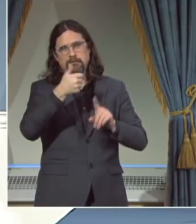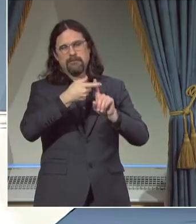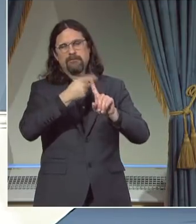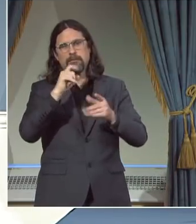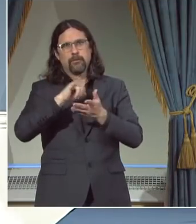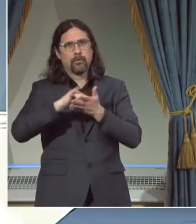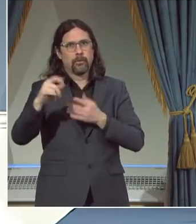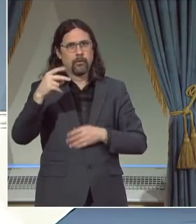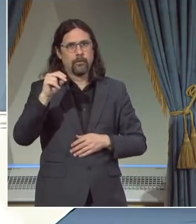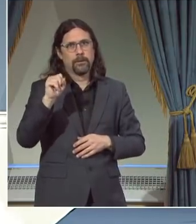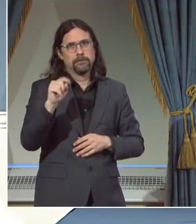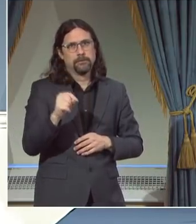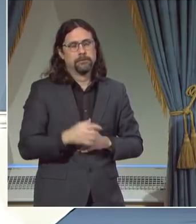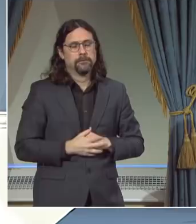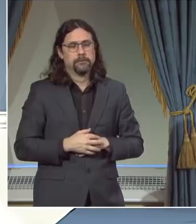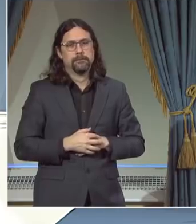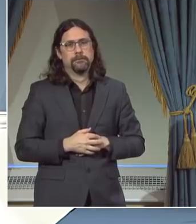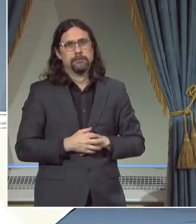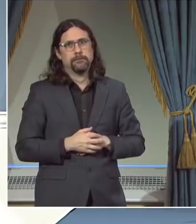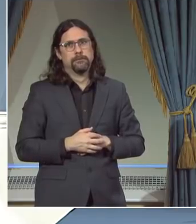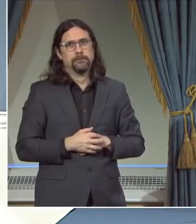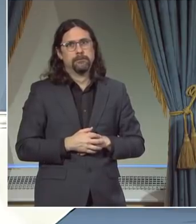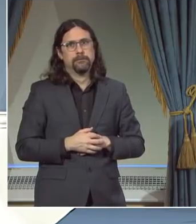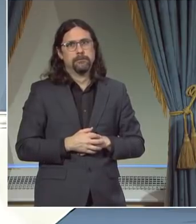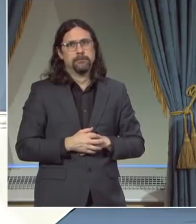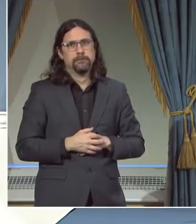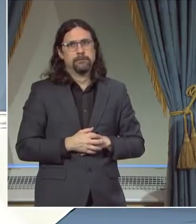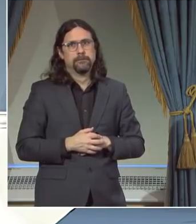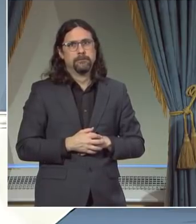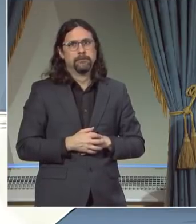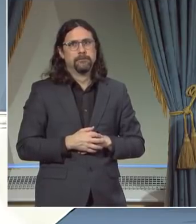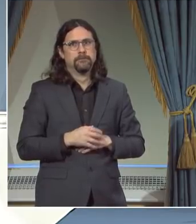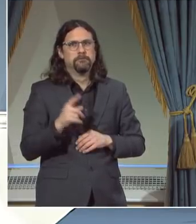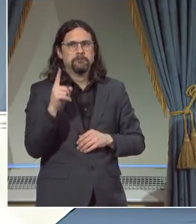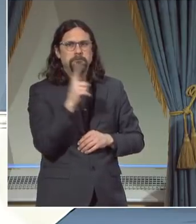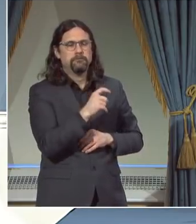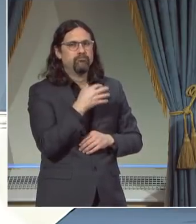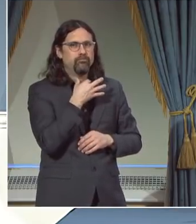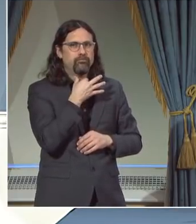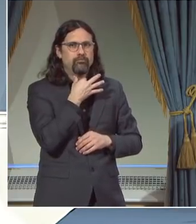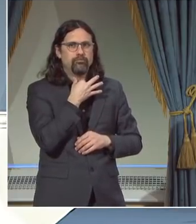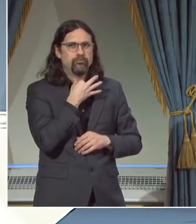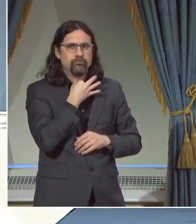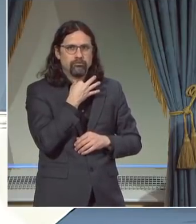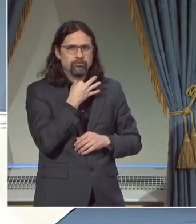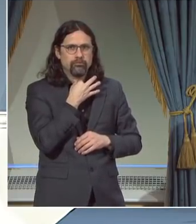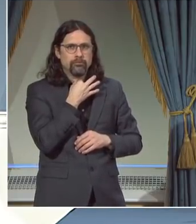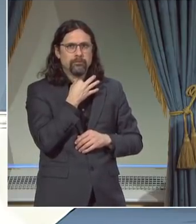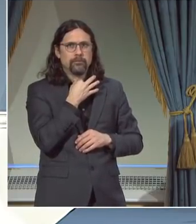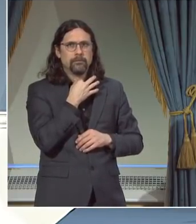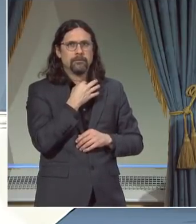THE TIMEFREAM ONCE AN OFFICER IS GETTING CONFIRMED- - BEING A CONFIRMED CASE THAT THEY'R E